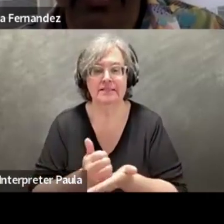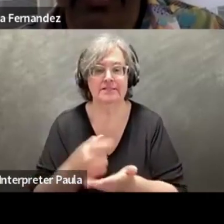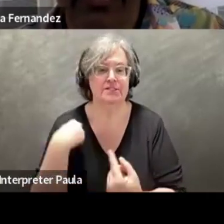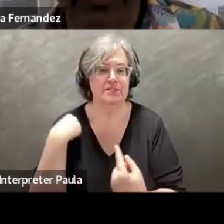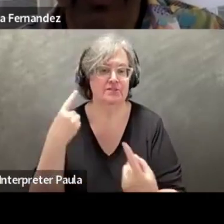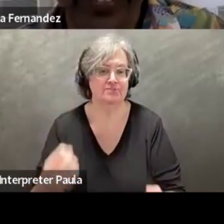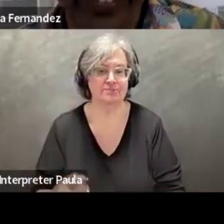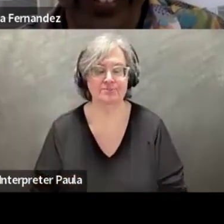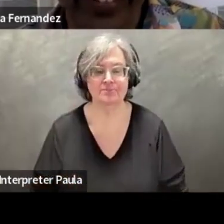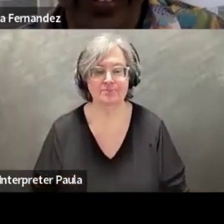Julisa,